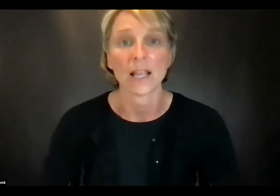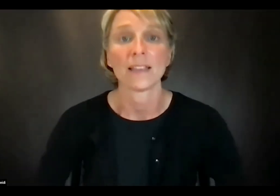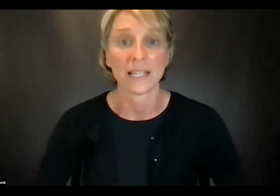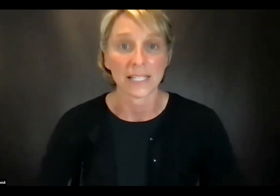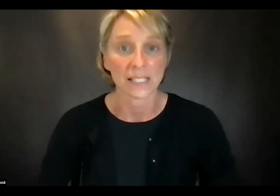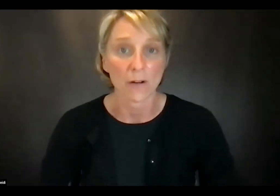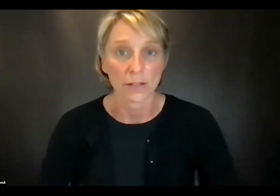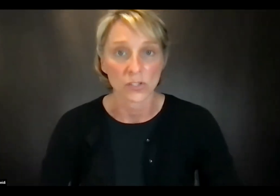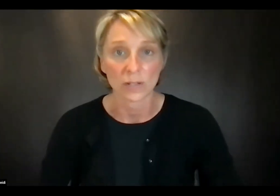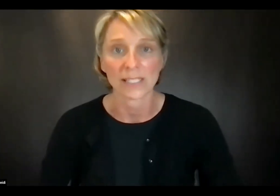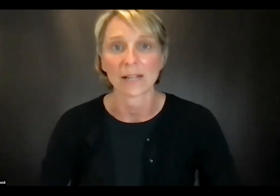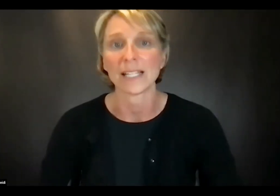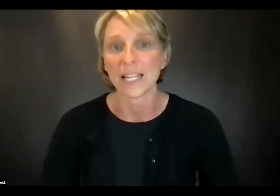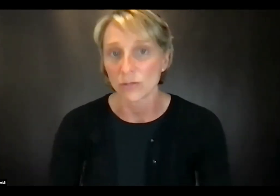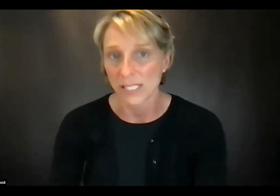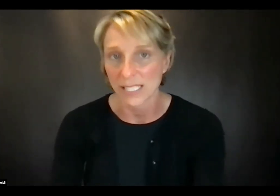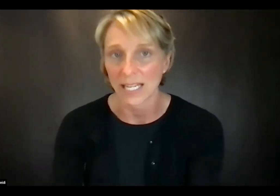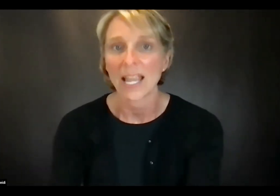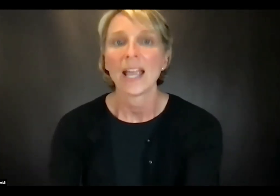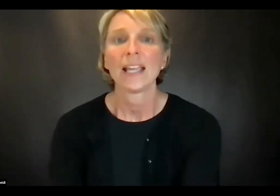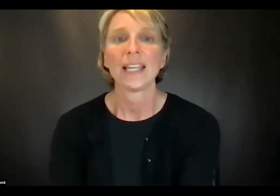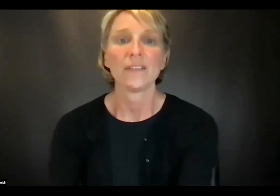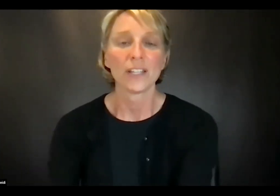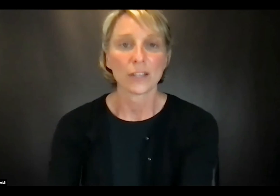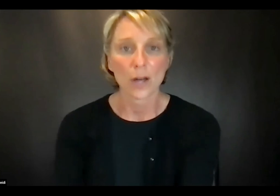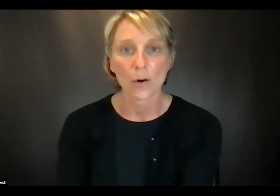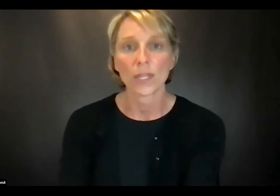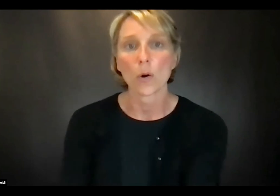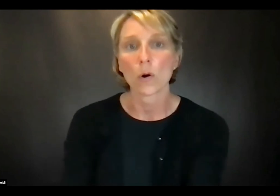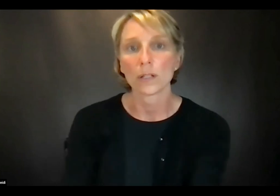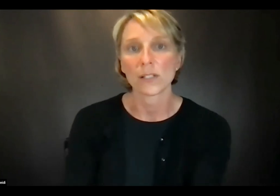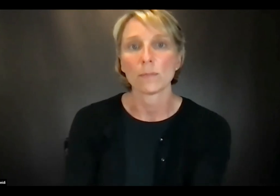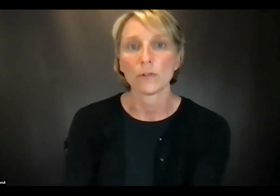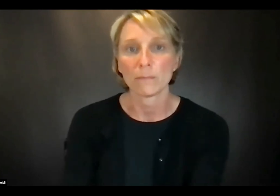the needs of all the students. Now, it's interesting, even though the oralism movement